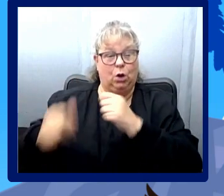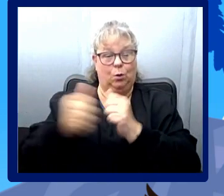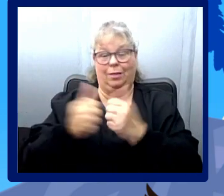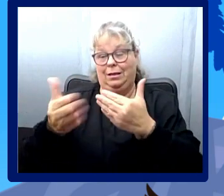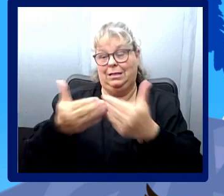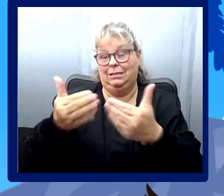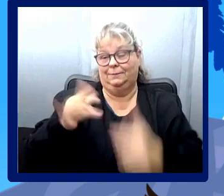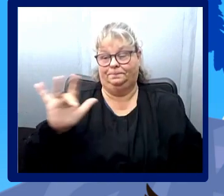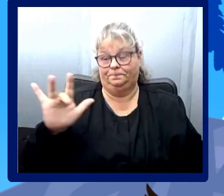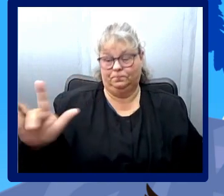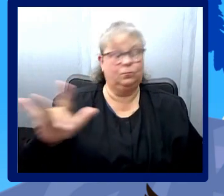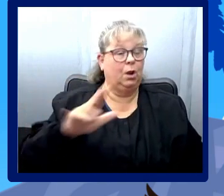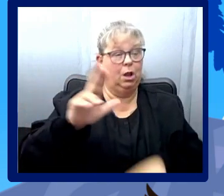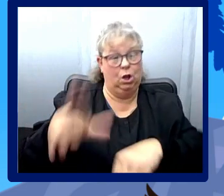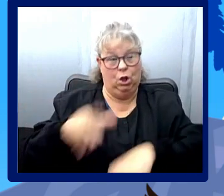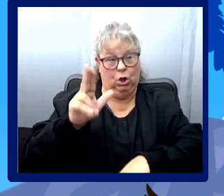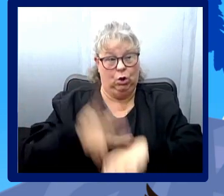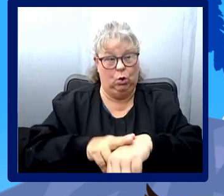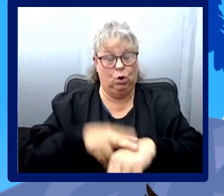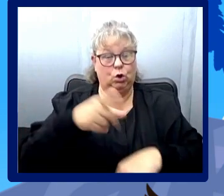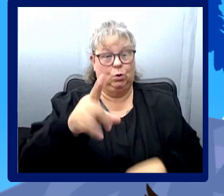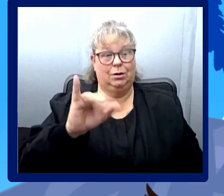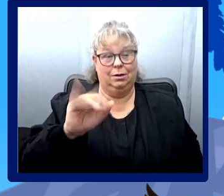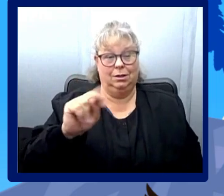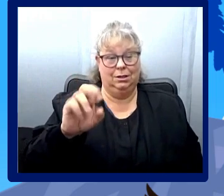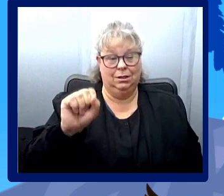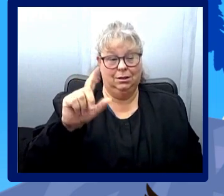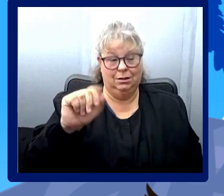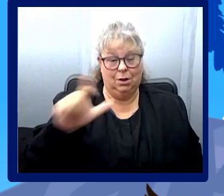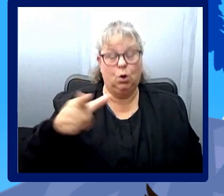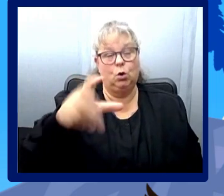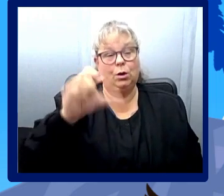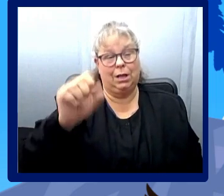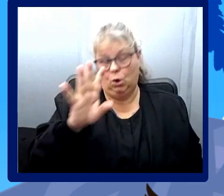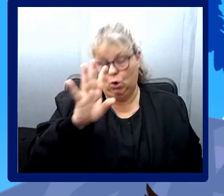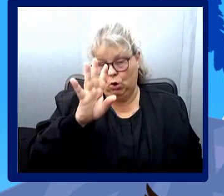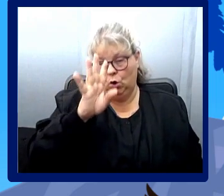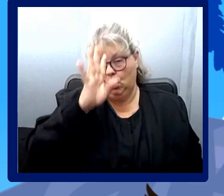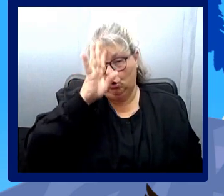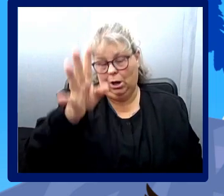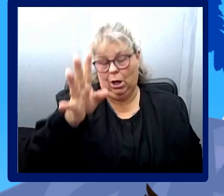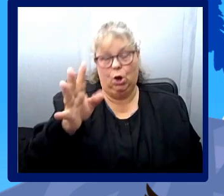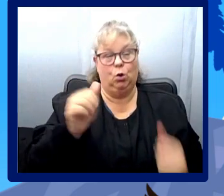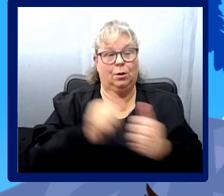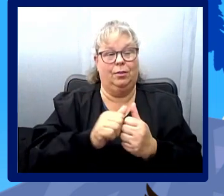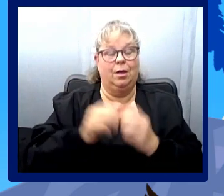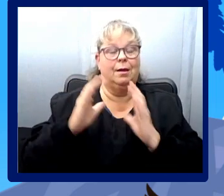once you do install it, you'll be able to create and edit custom content types declaratively.